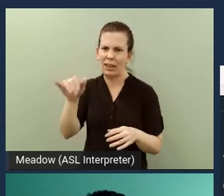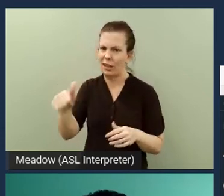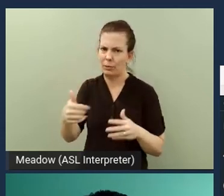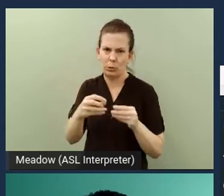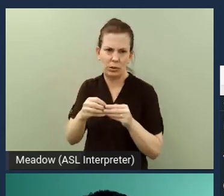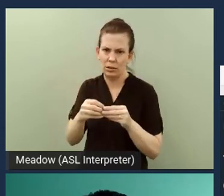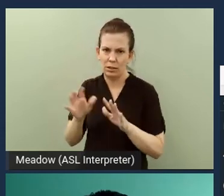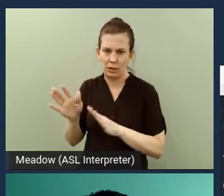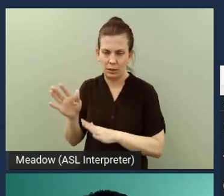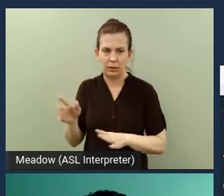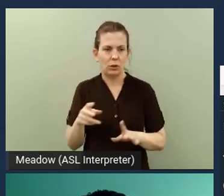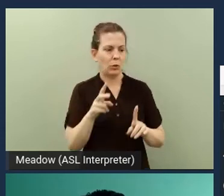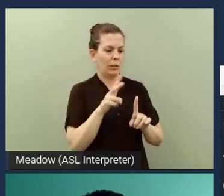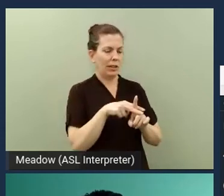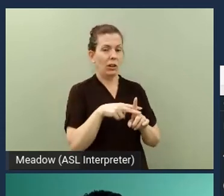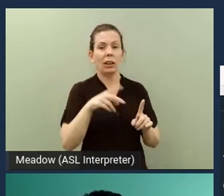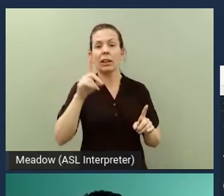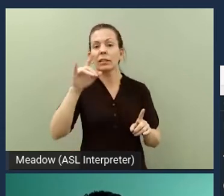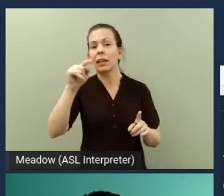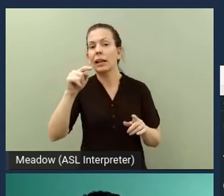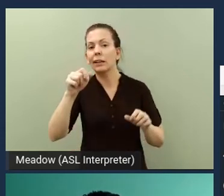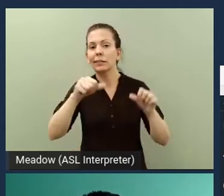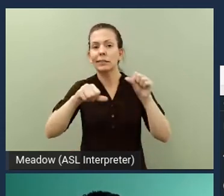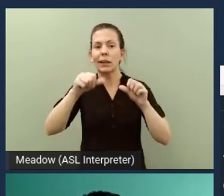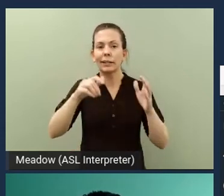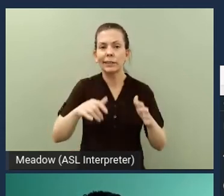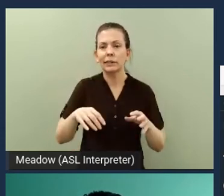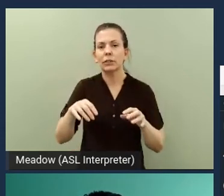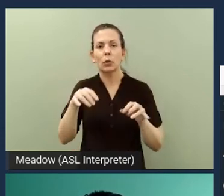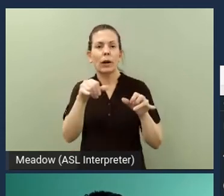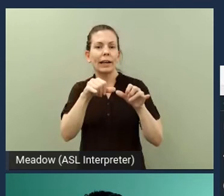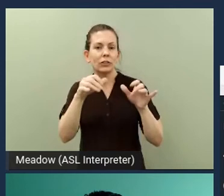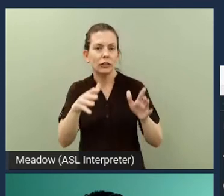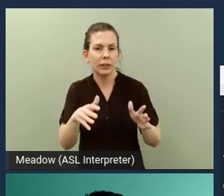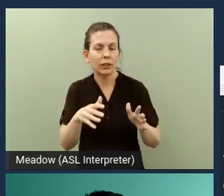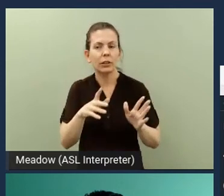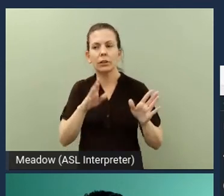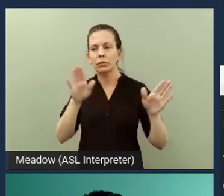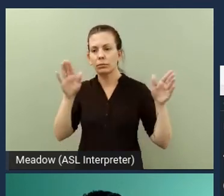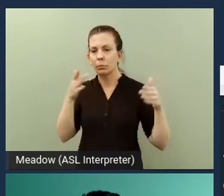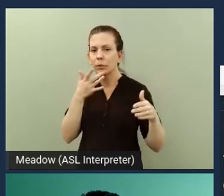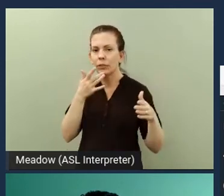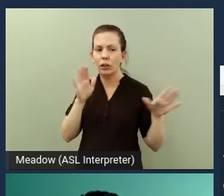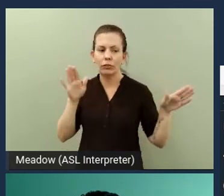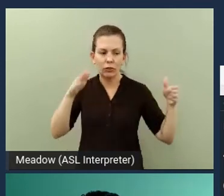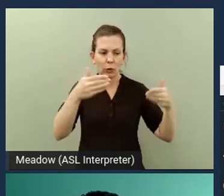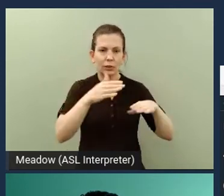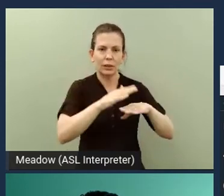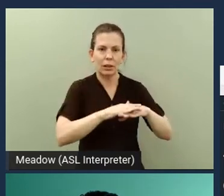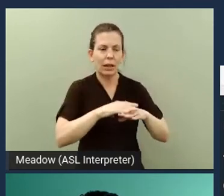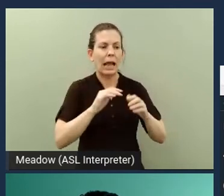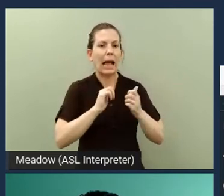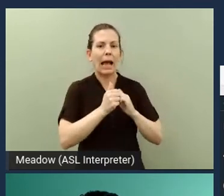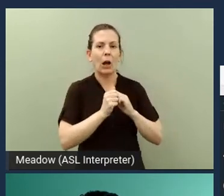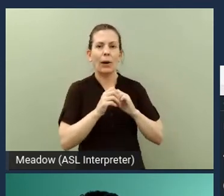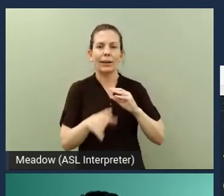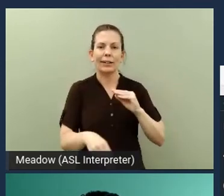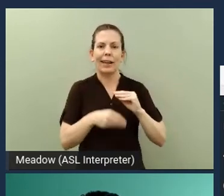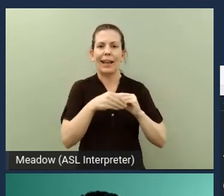A data scientist or a data engineer should rather be focusing on how they can add value to the company, you know,